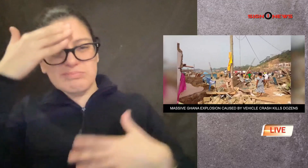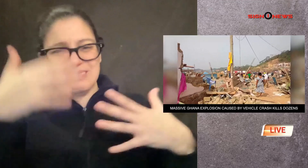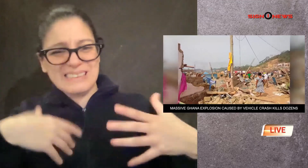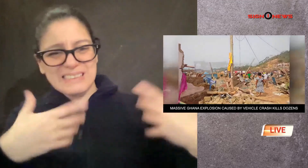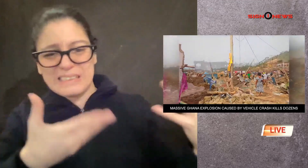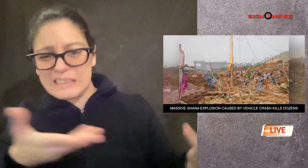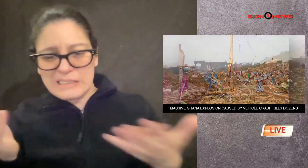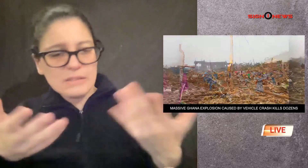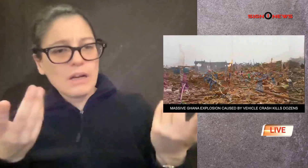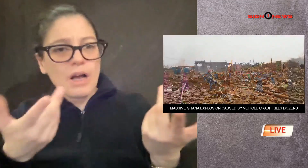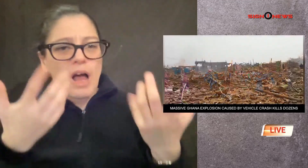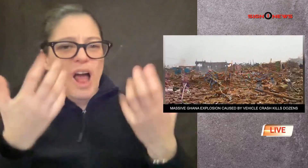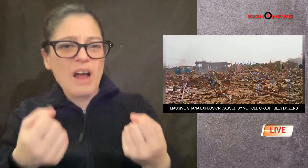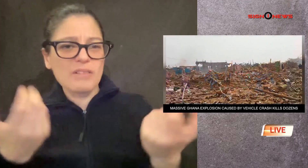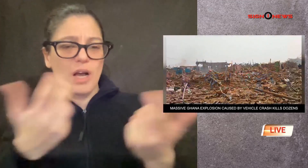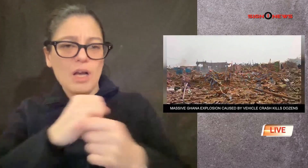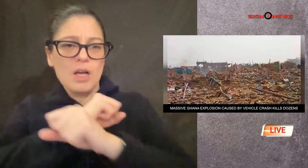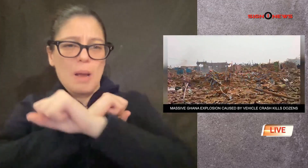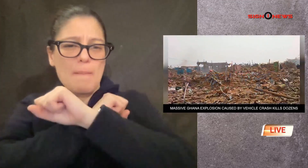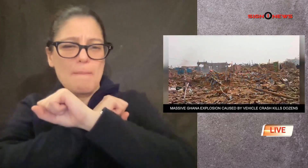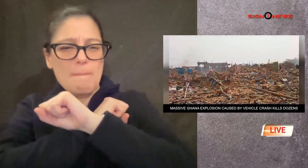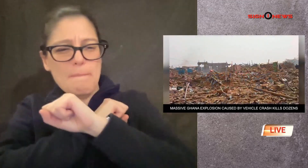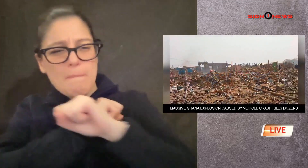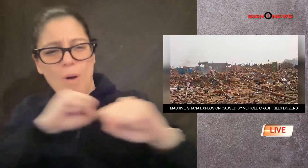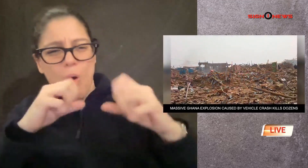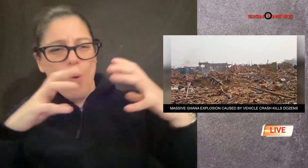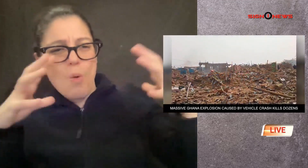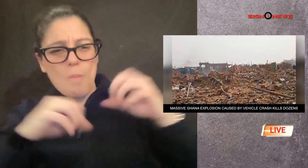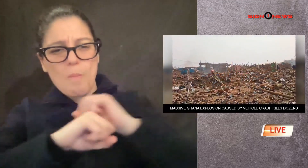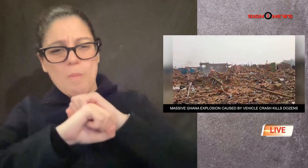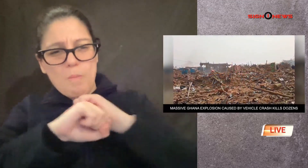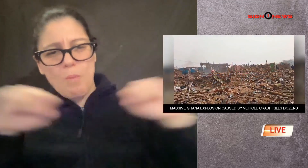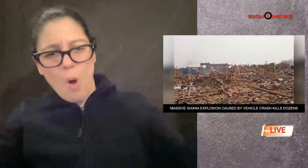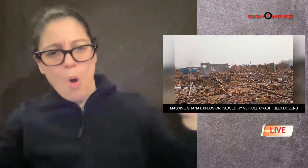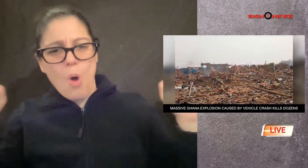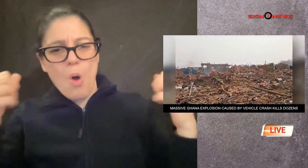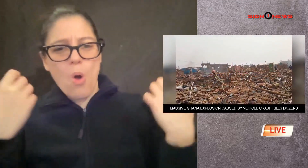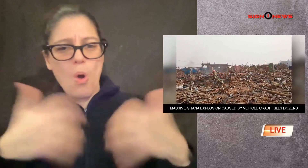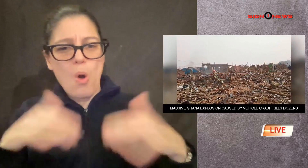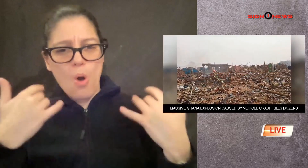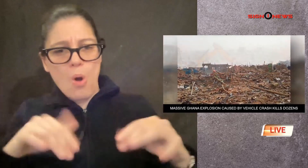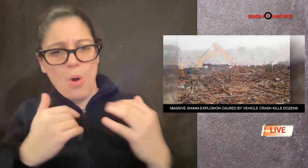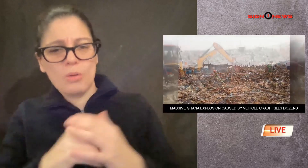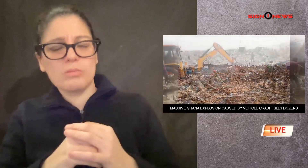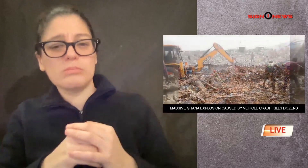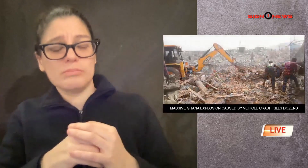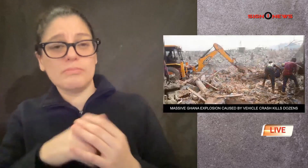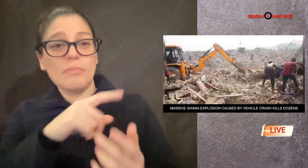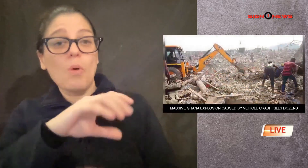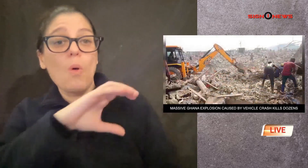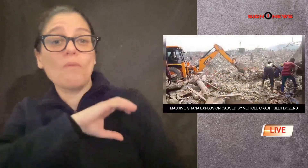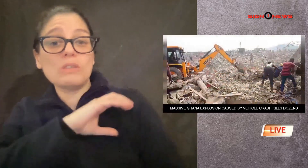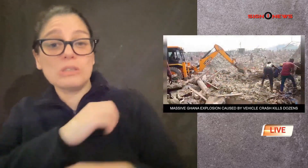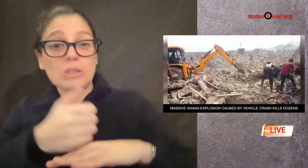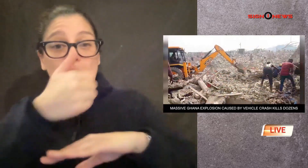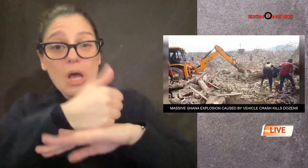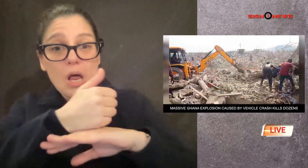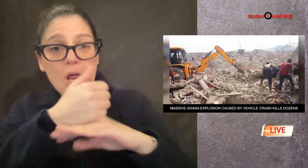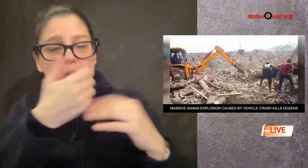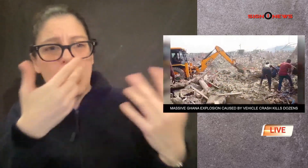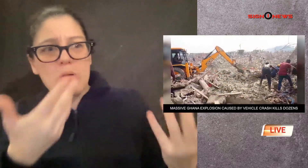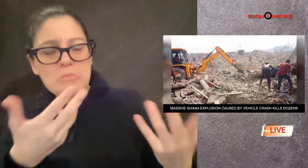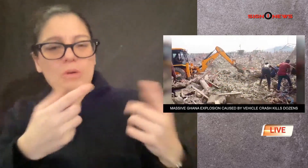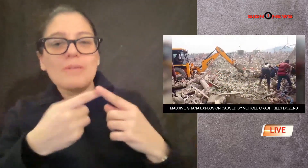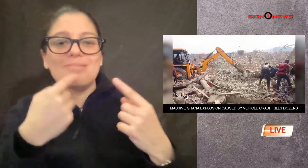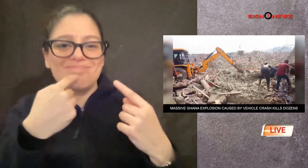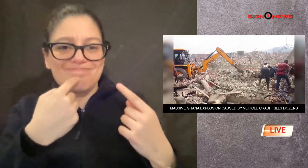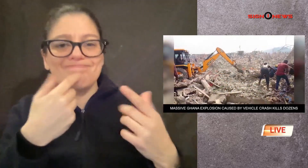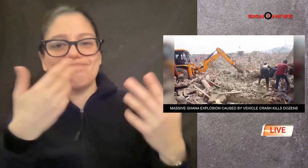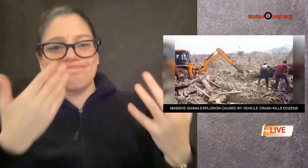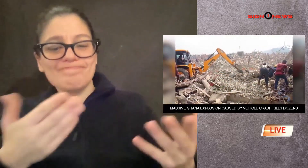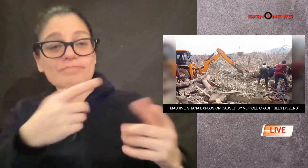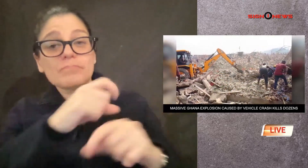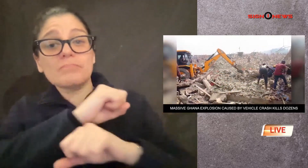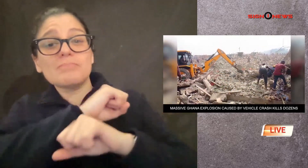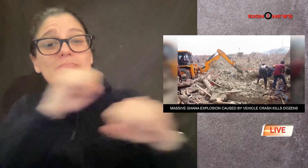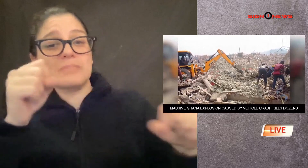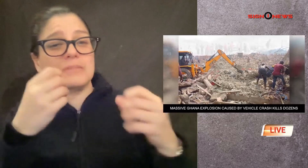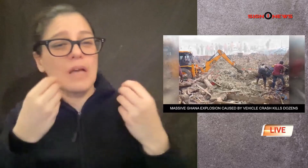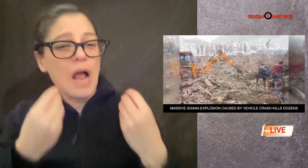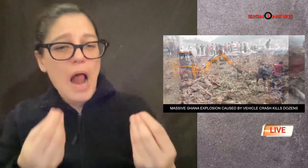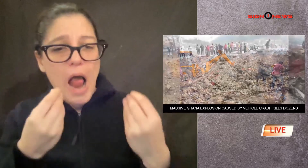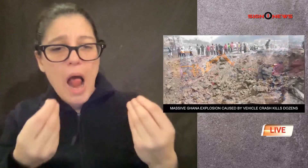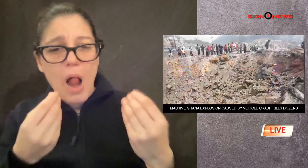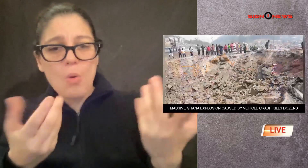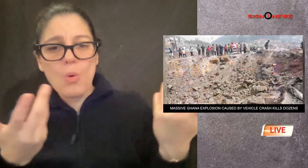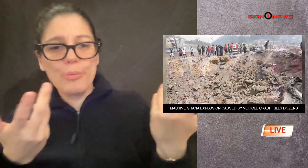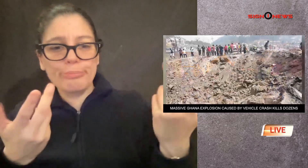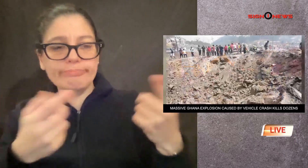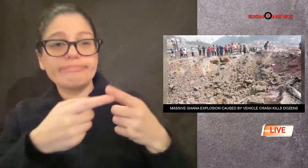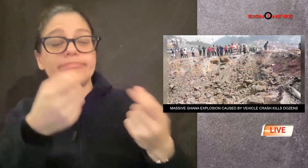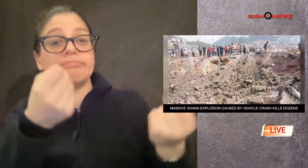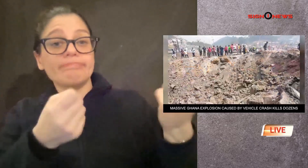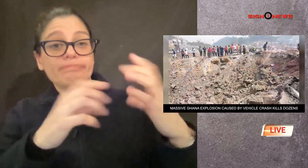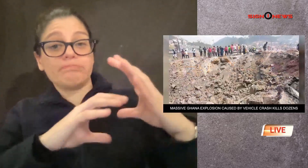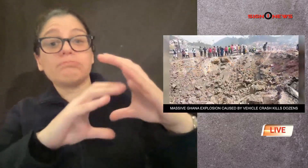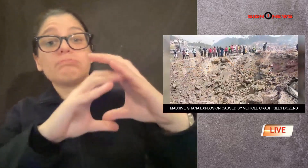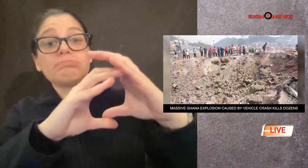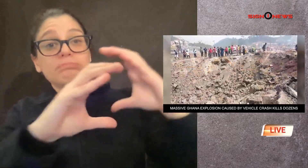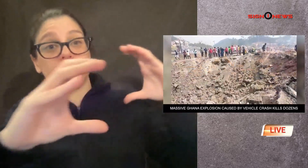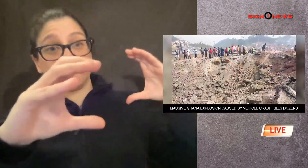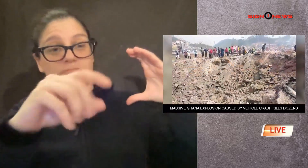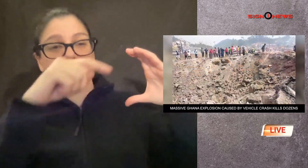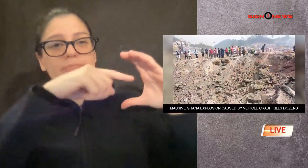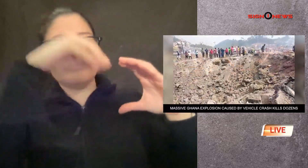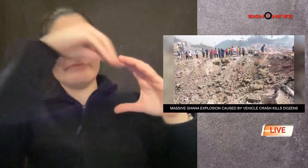in Ghana dozens of people were killed and dozens more injured after a huge explosion